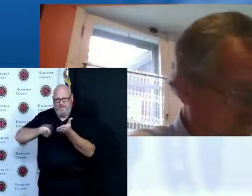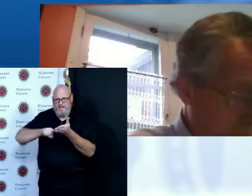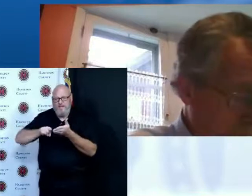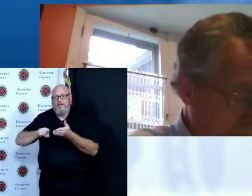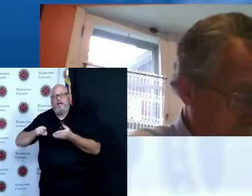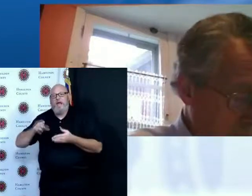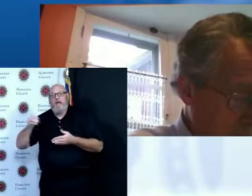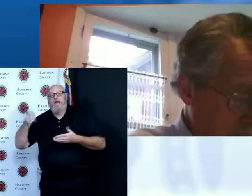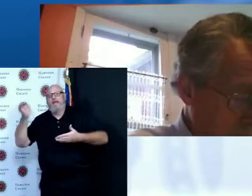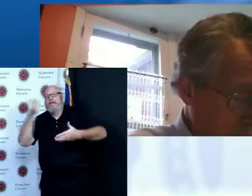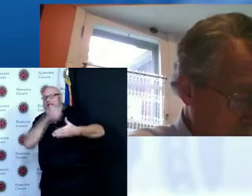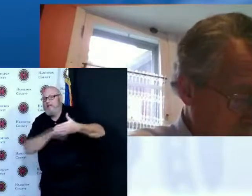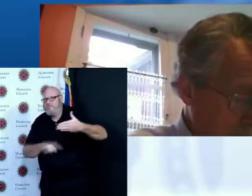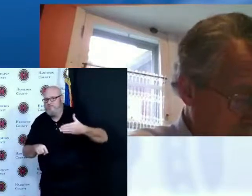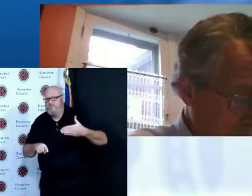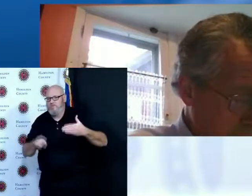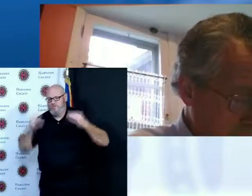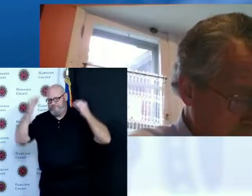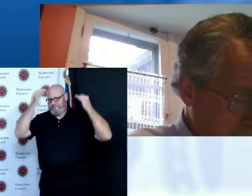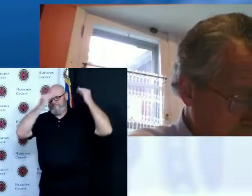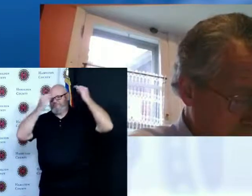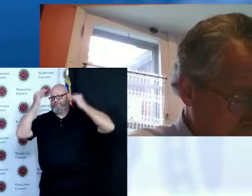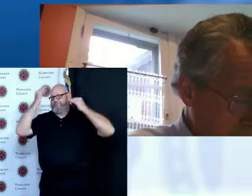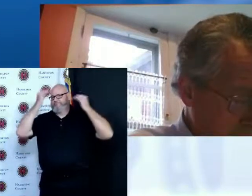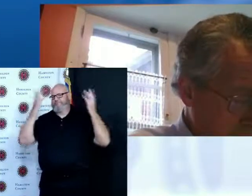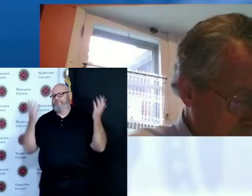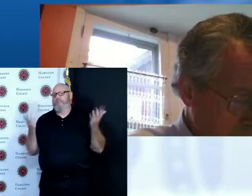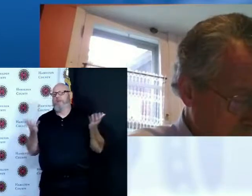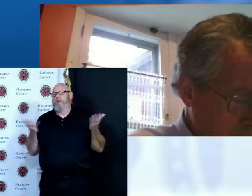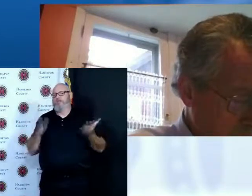those doses that we were getting and shifting them to counties that are starting on the school